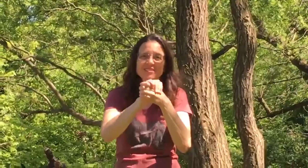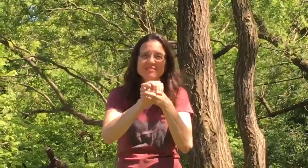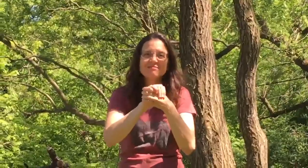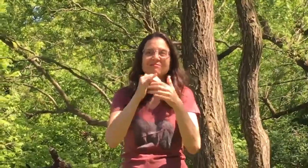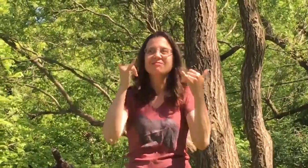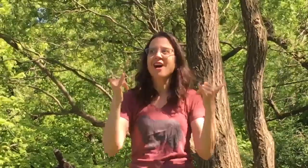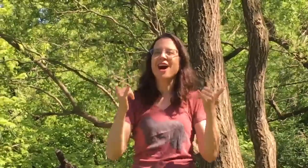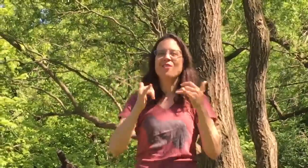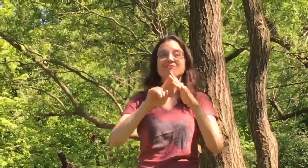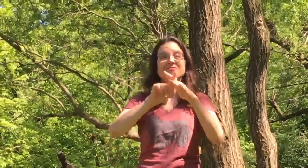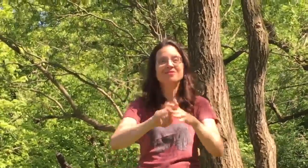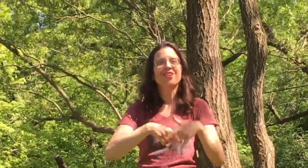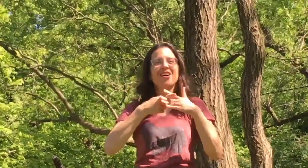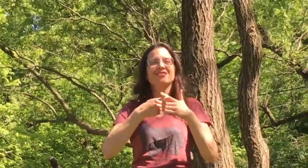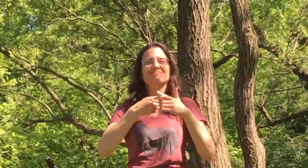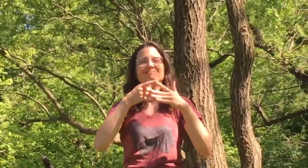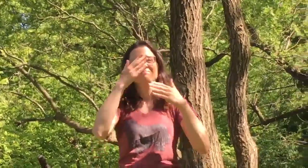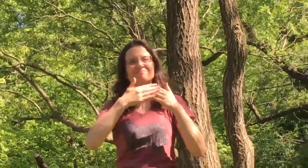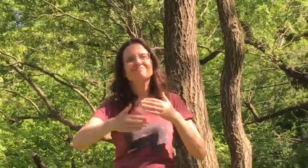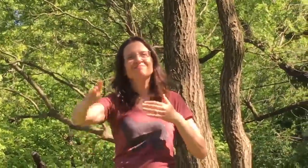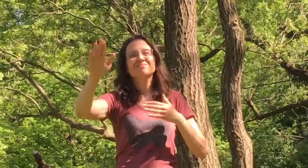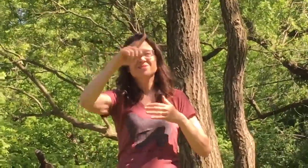Now starts your Summer Break.